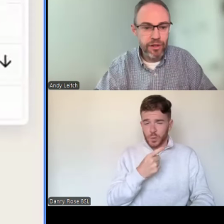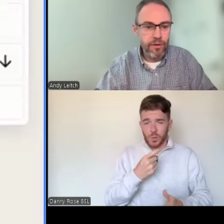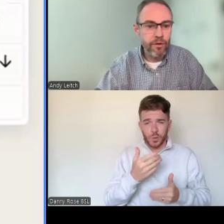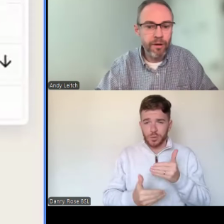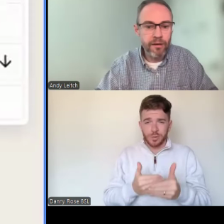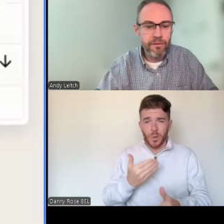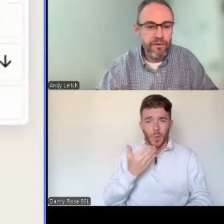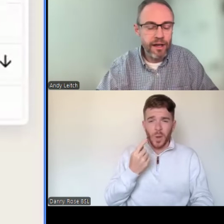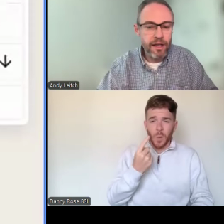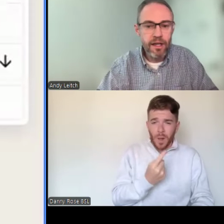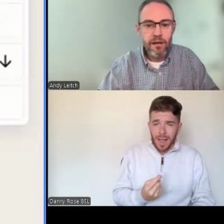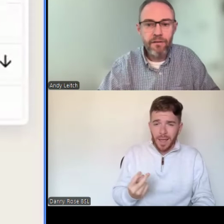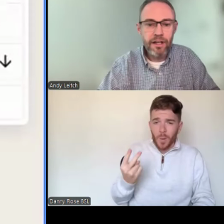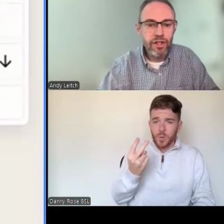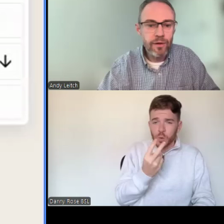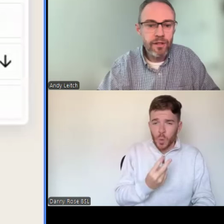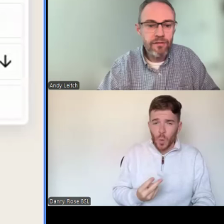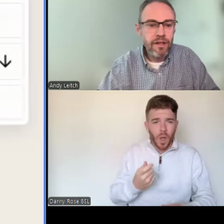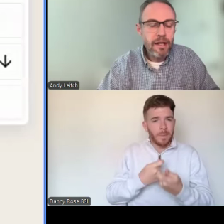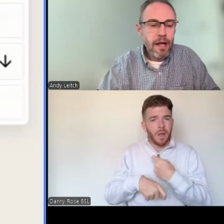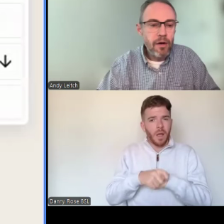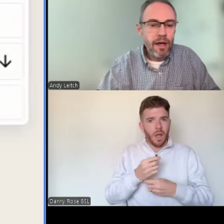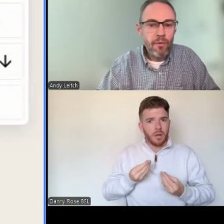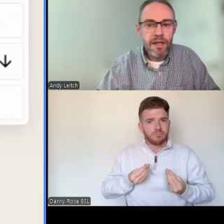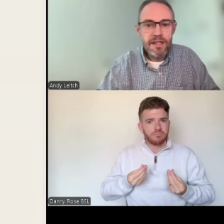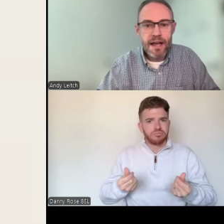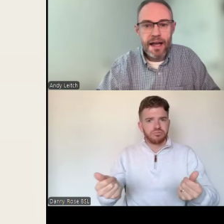or two, it all becomes fairly intuitive. Okay.